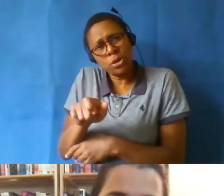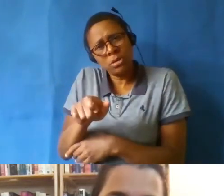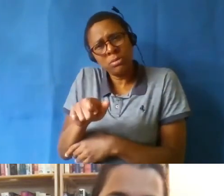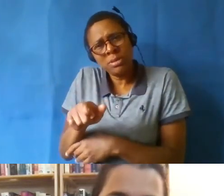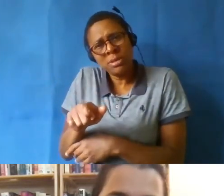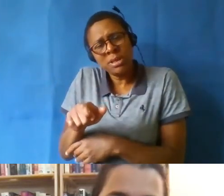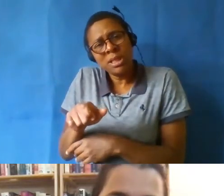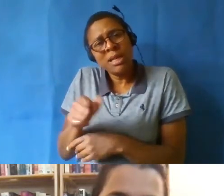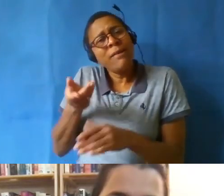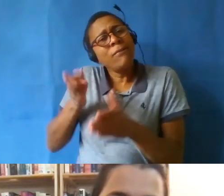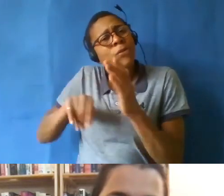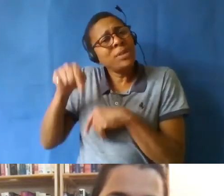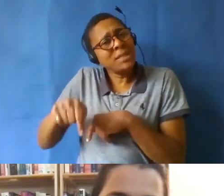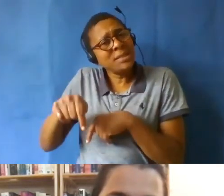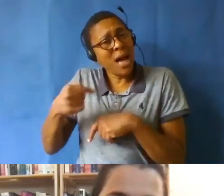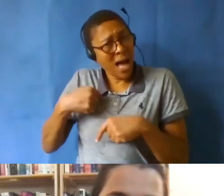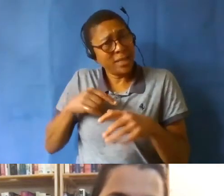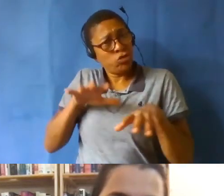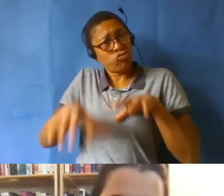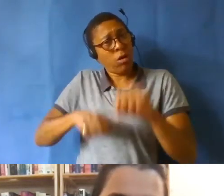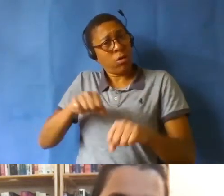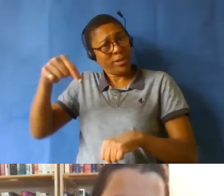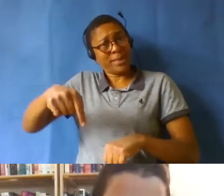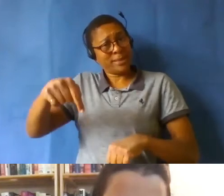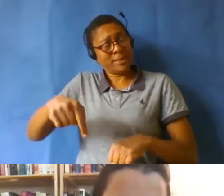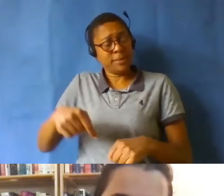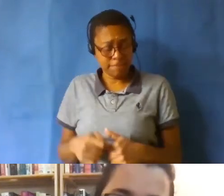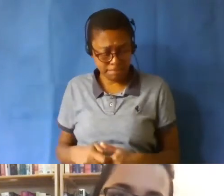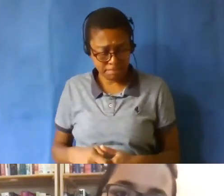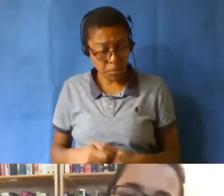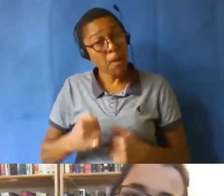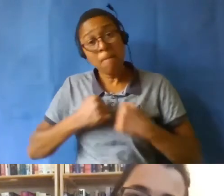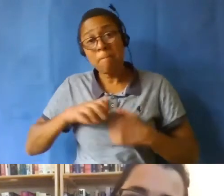is something I struggle with a lot within my family and community and I